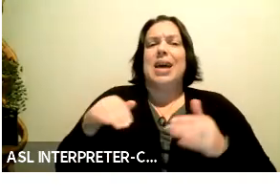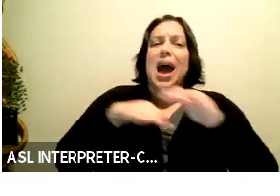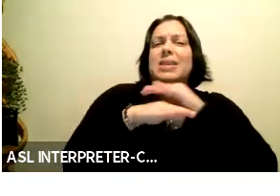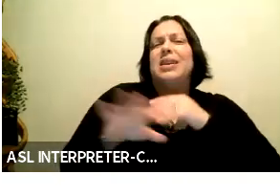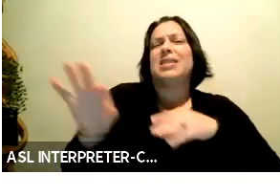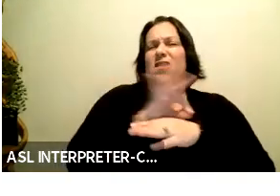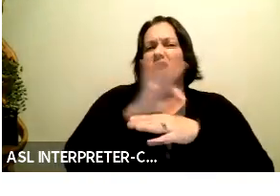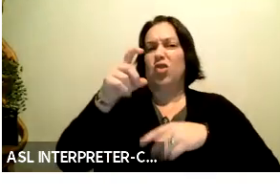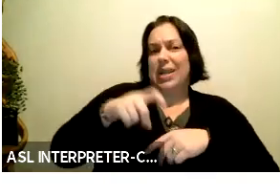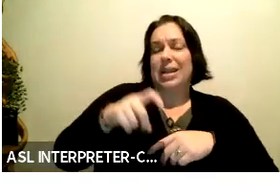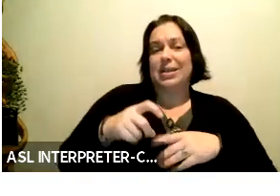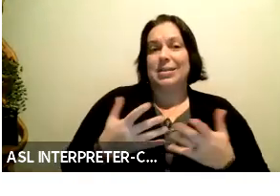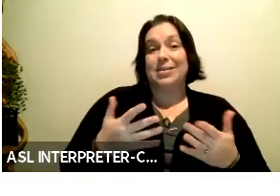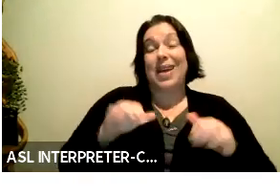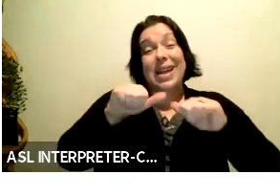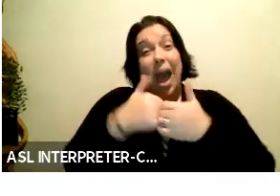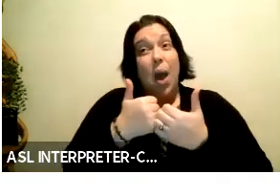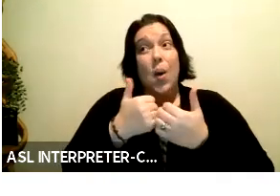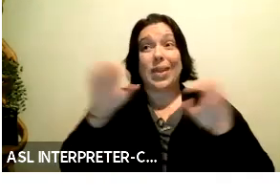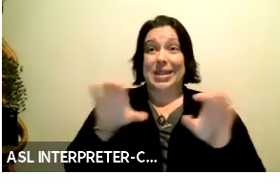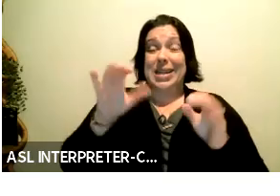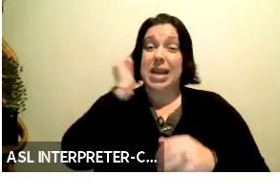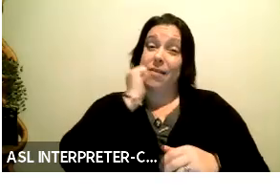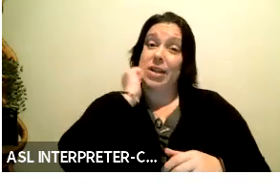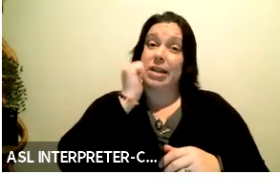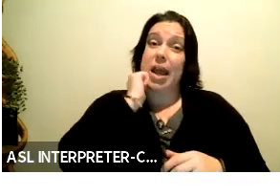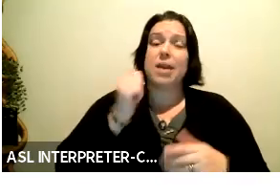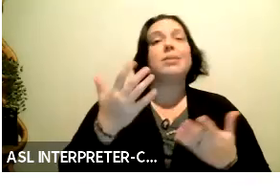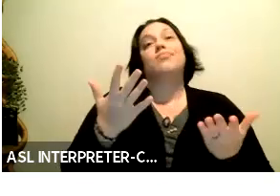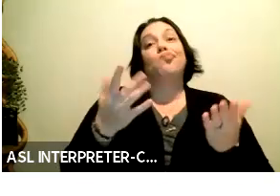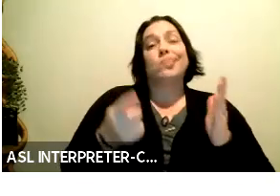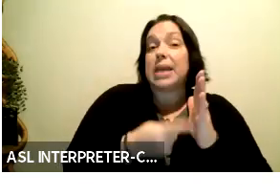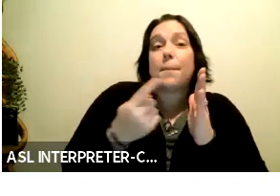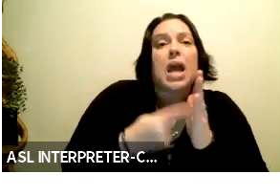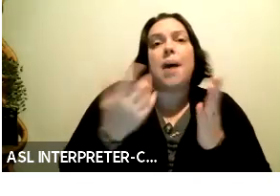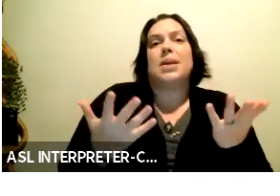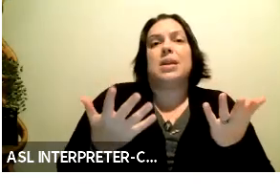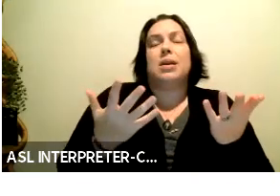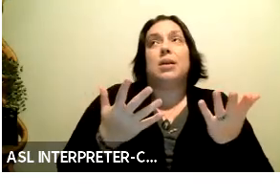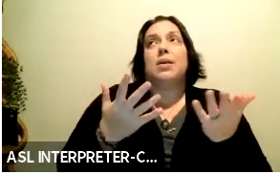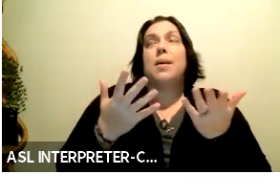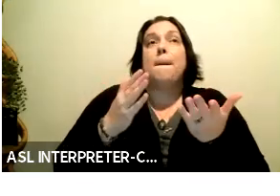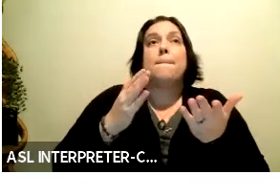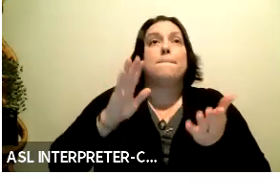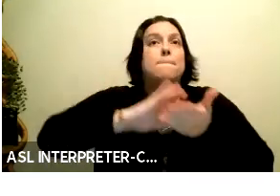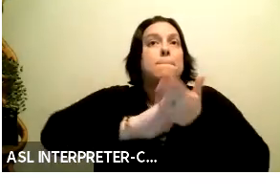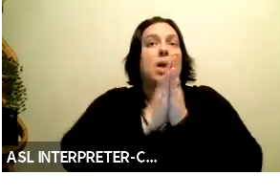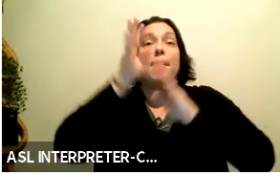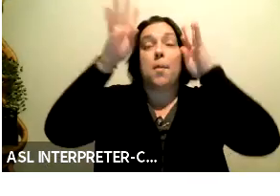the way that they did on a day to day basis and sometimes by being creative and problem solving,